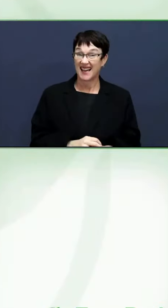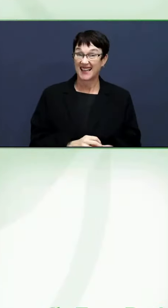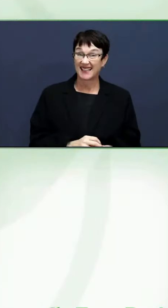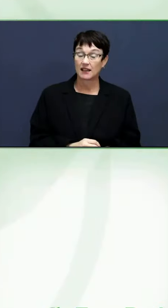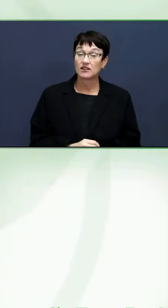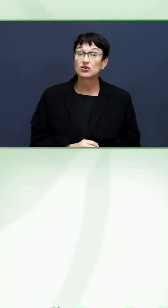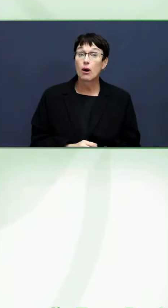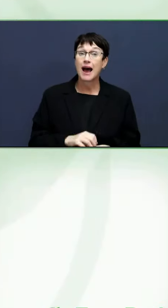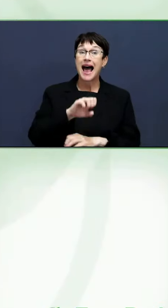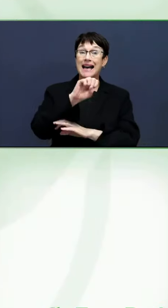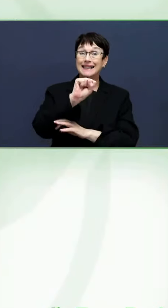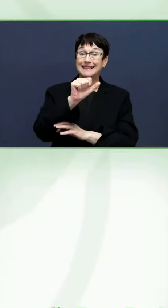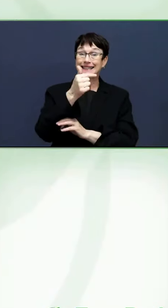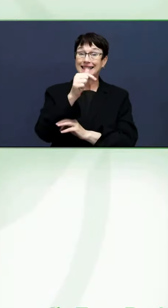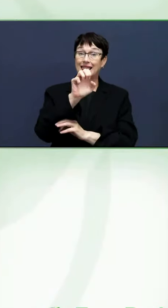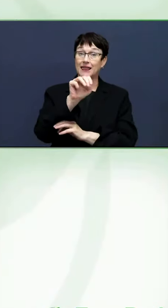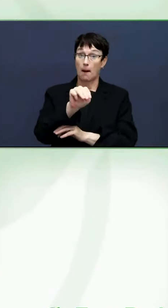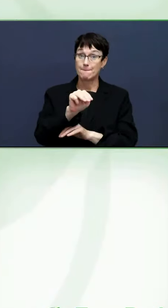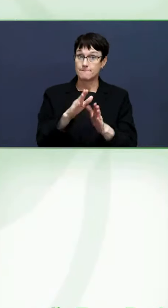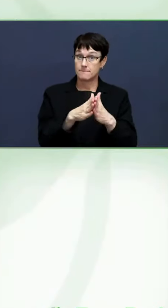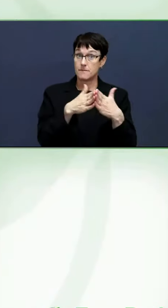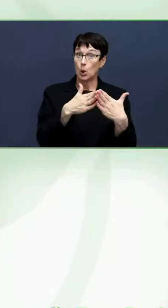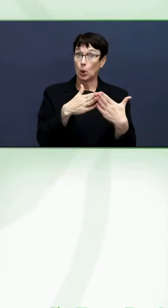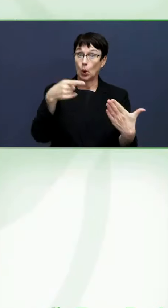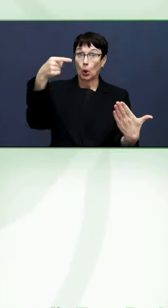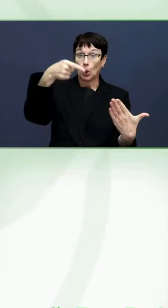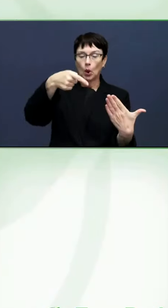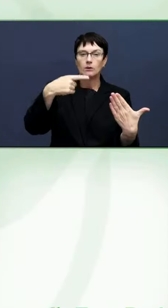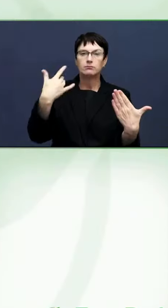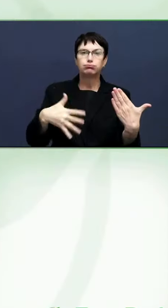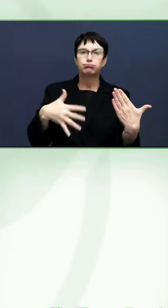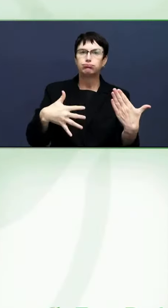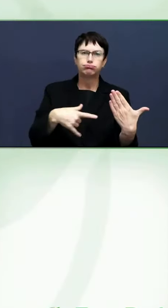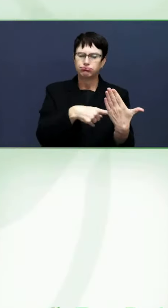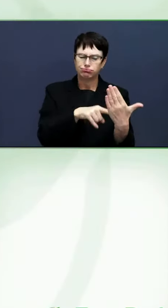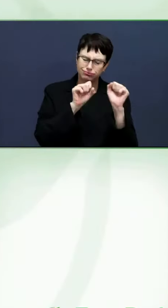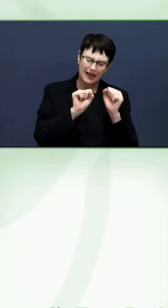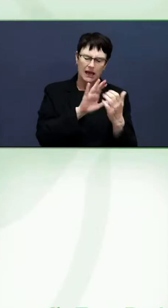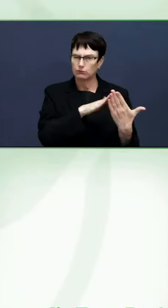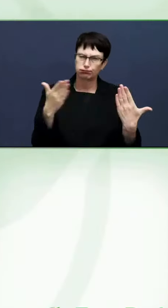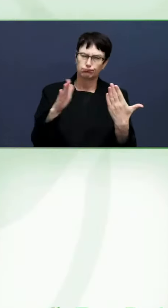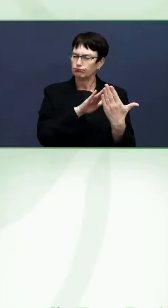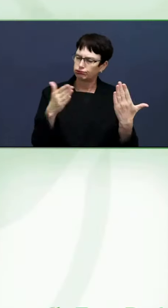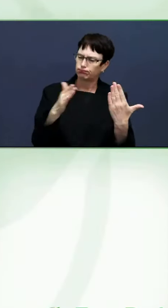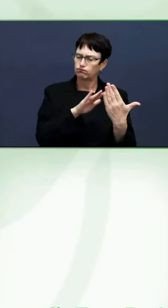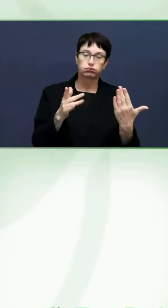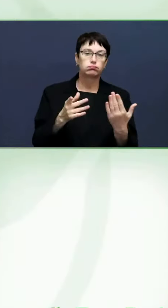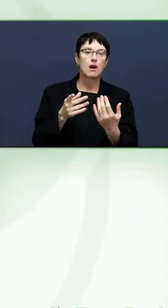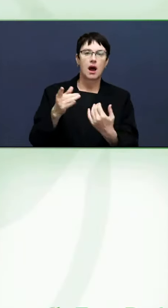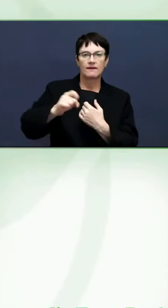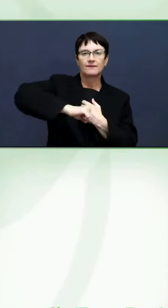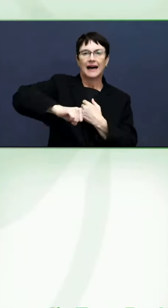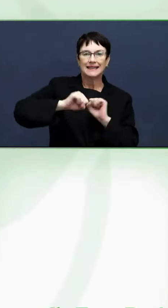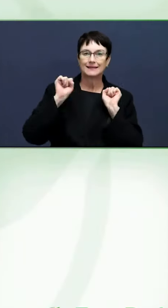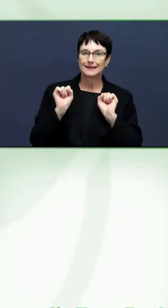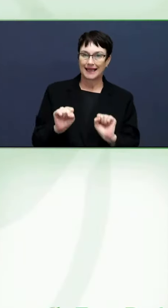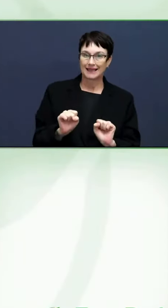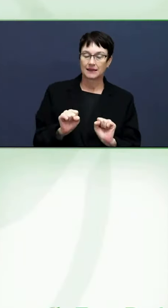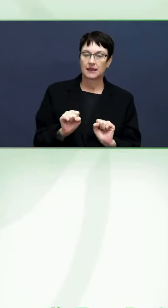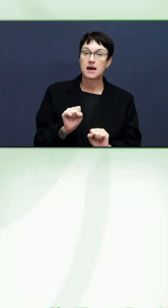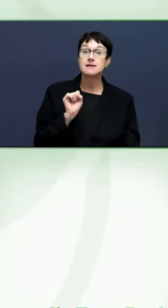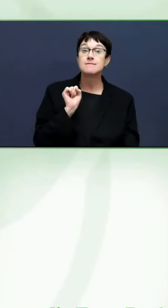low cost, keeping the high quality that is what we will never lose focus on, high quality.